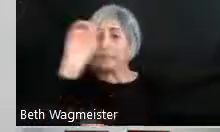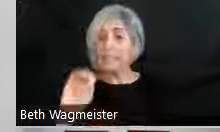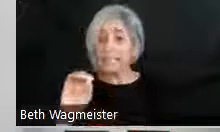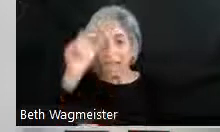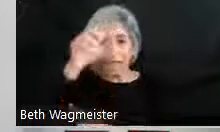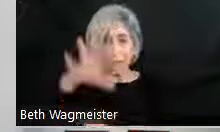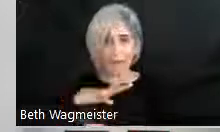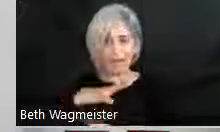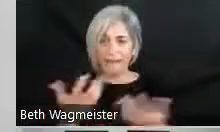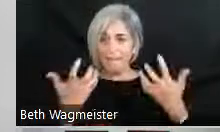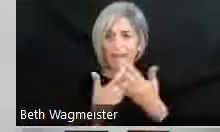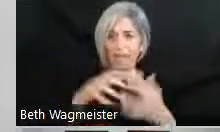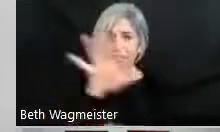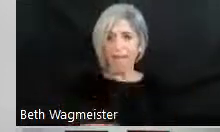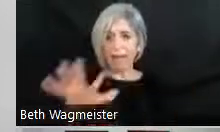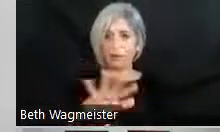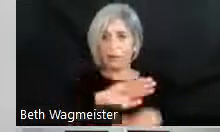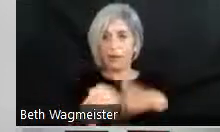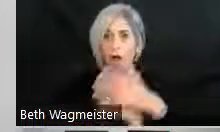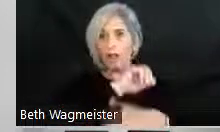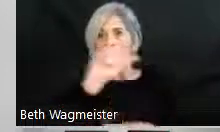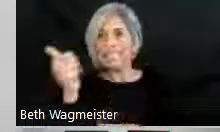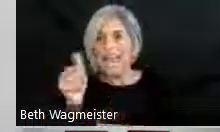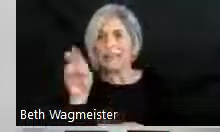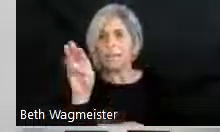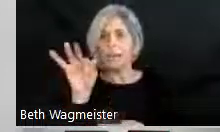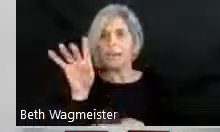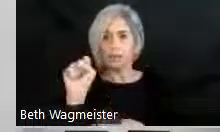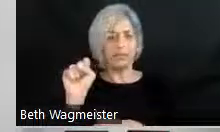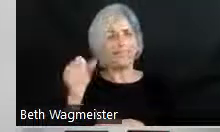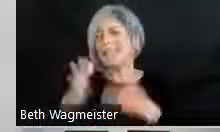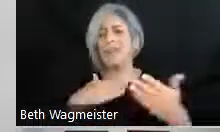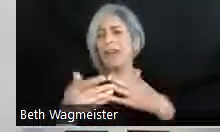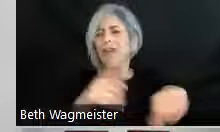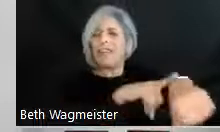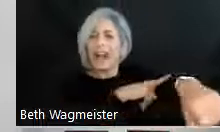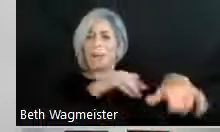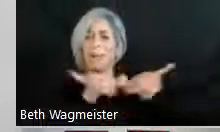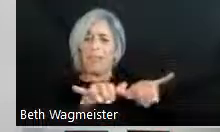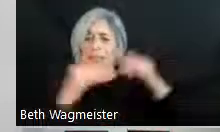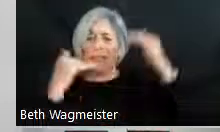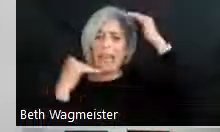average across all ten metrics? It doesn't matter what the metrics are, arm length, head size, chest